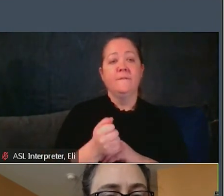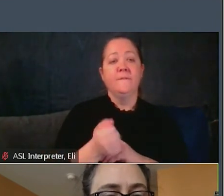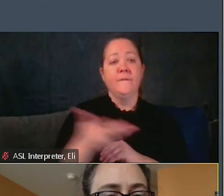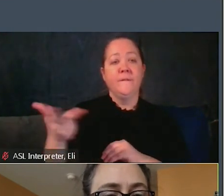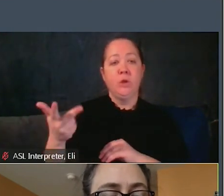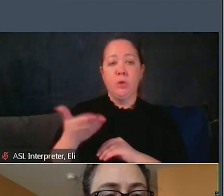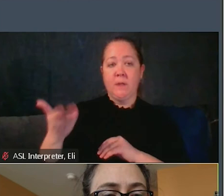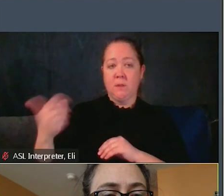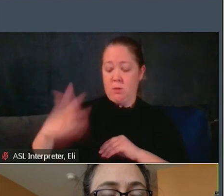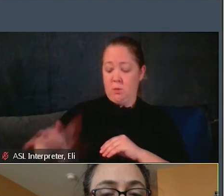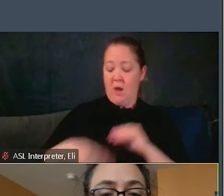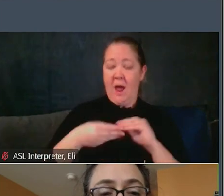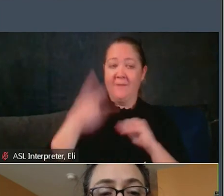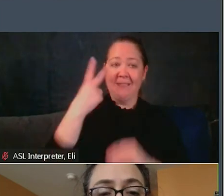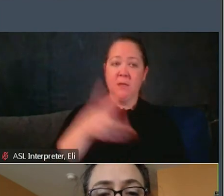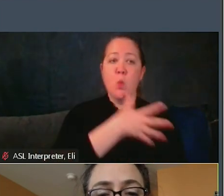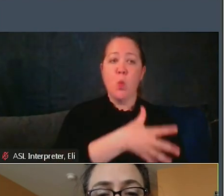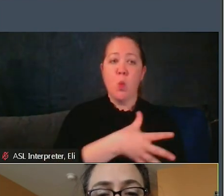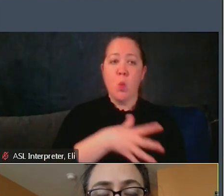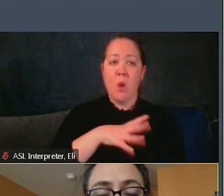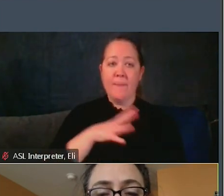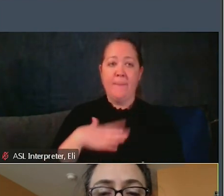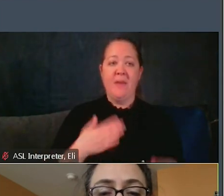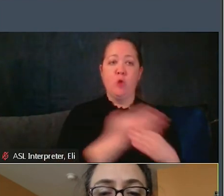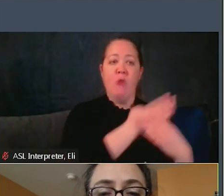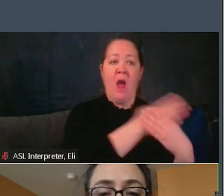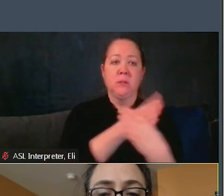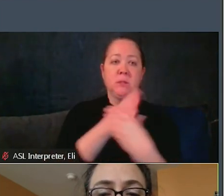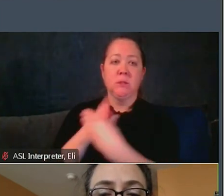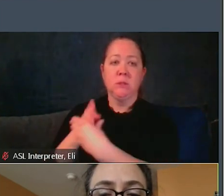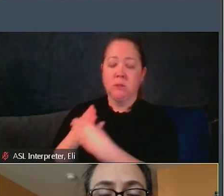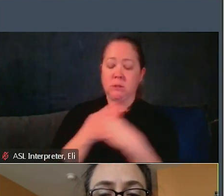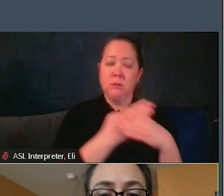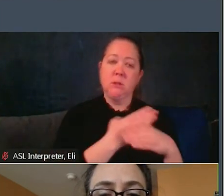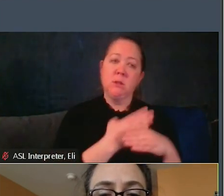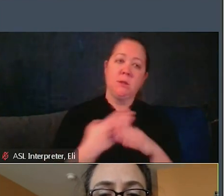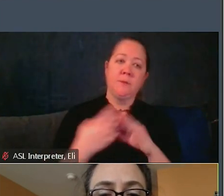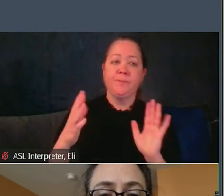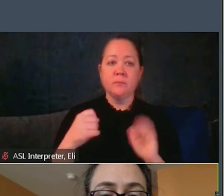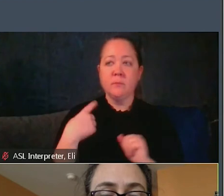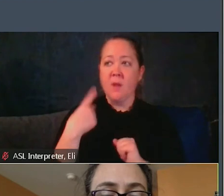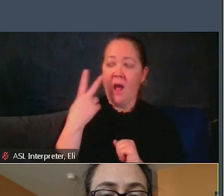I have experienced finding an ID card of a shelter resident in on my street.